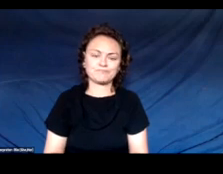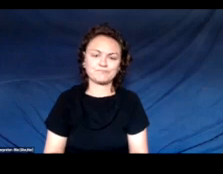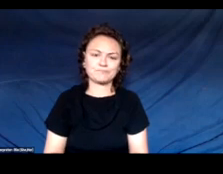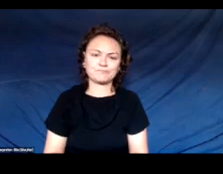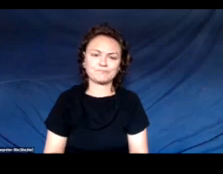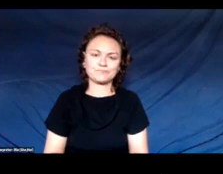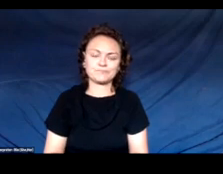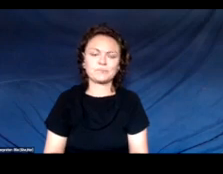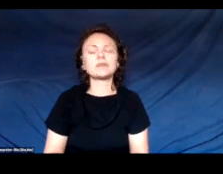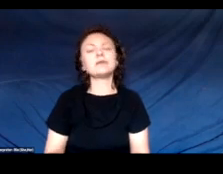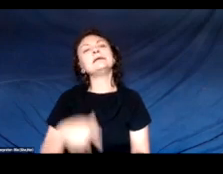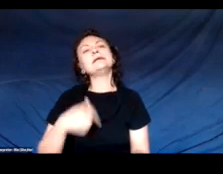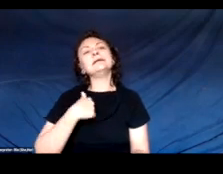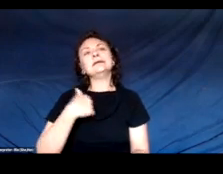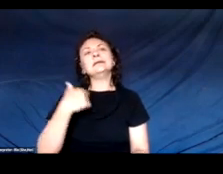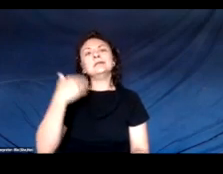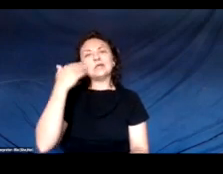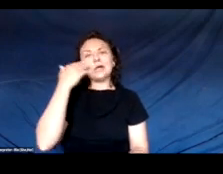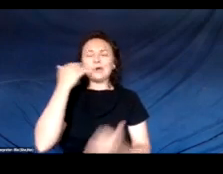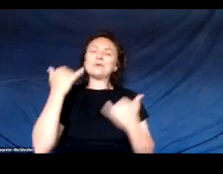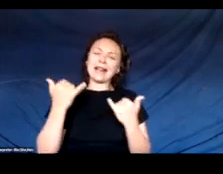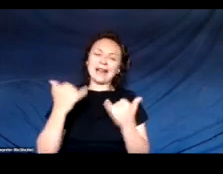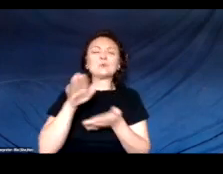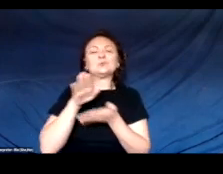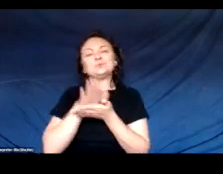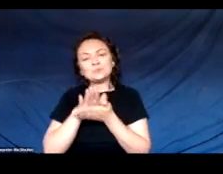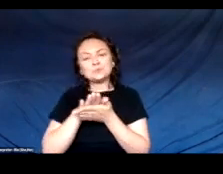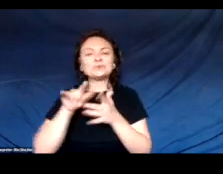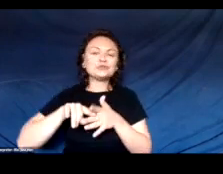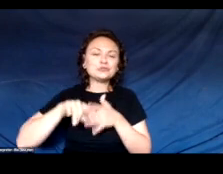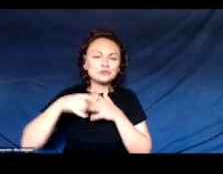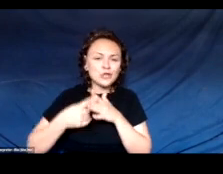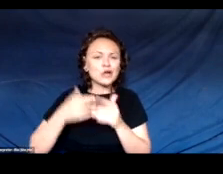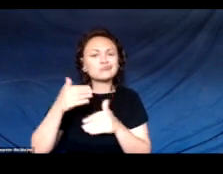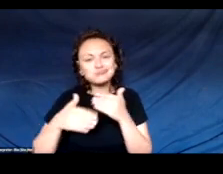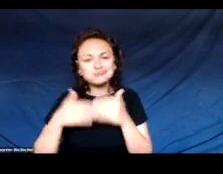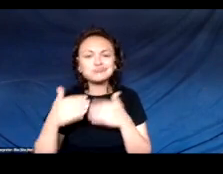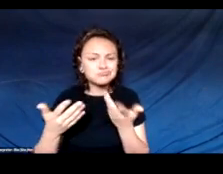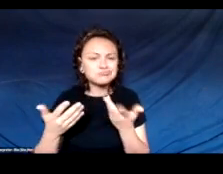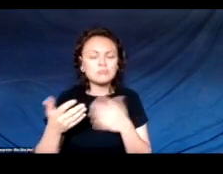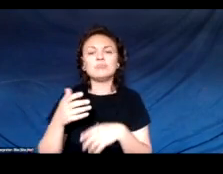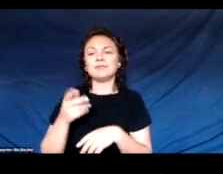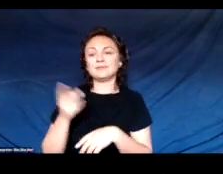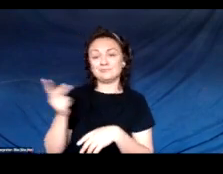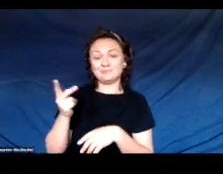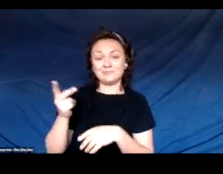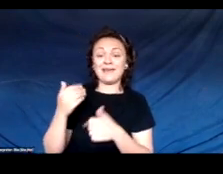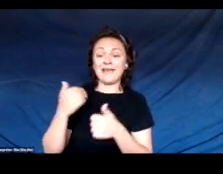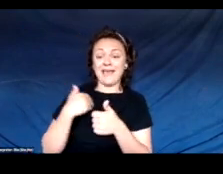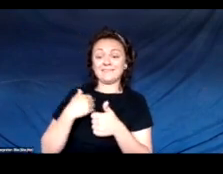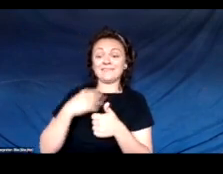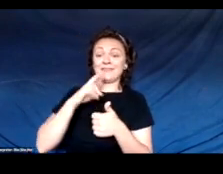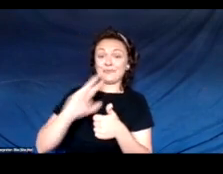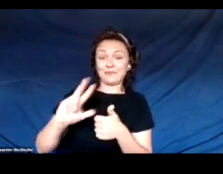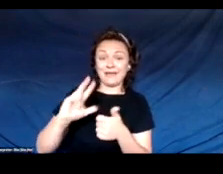Like right now it's like school season school starting and then you have a three year old and a 13 year old. I also want to hear about